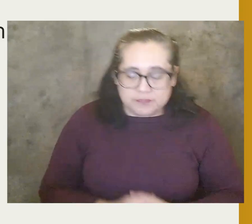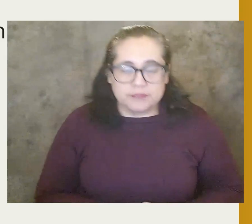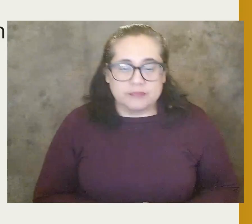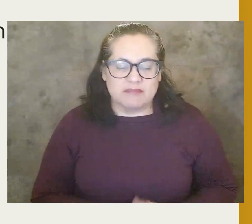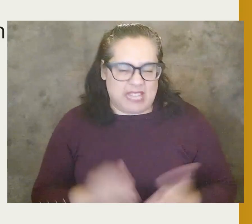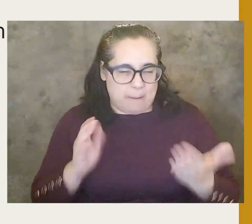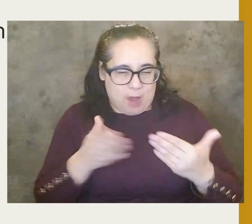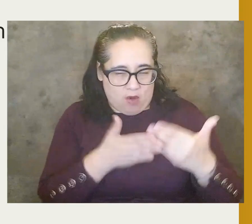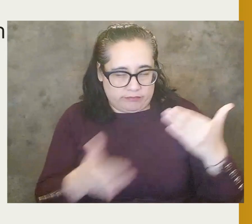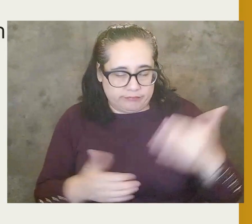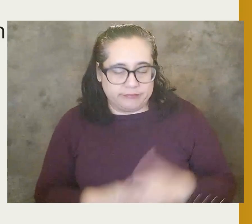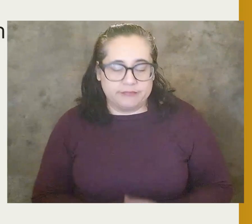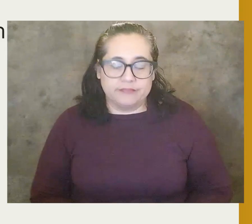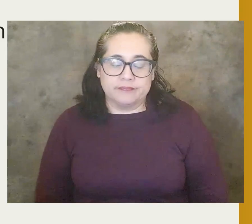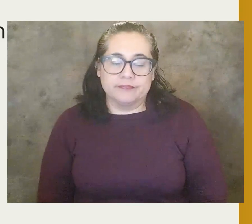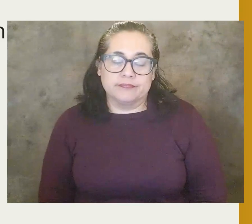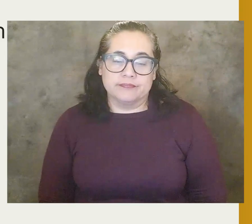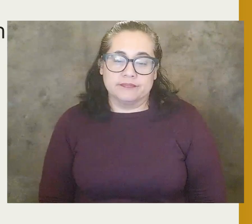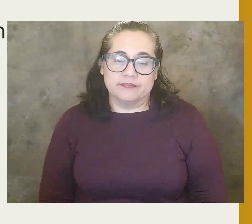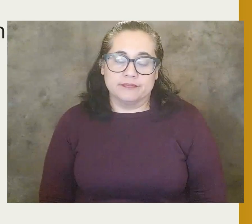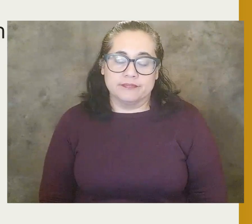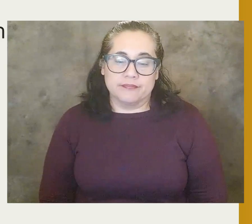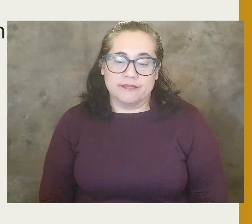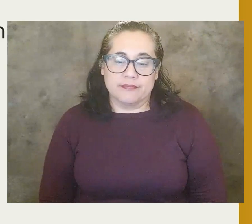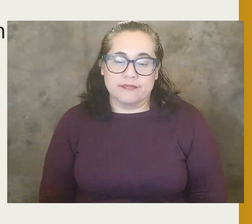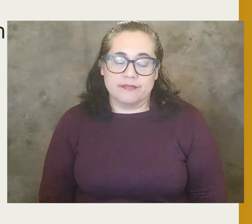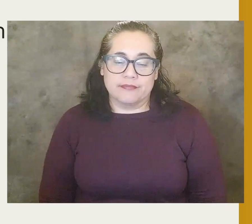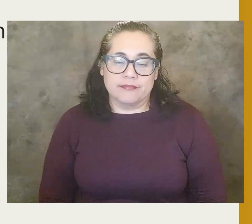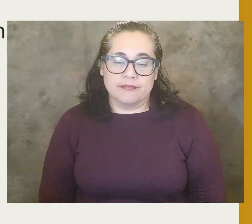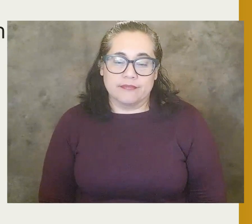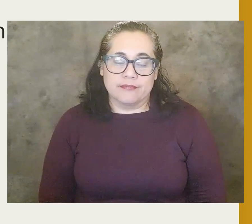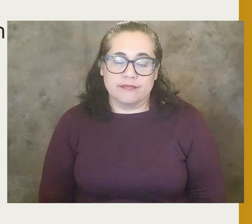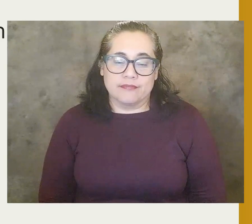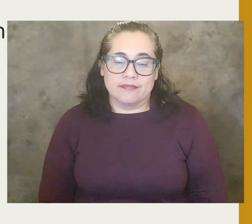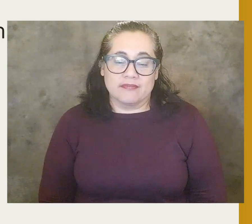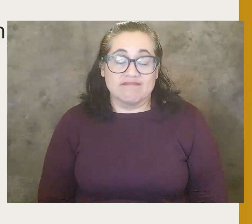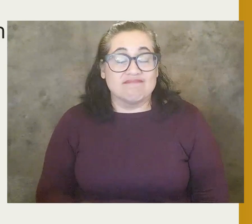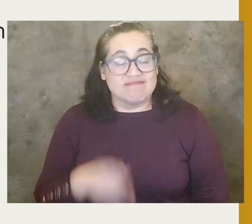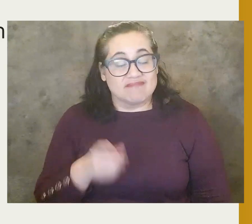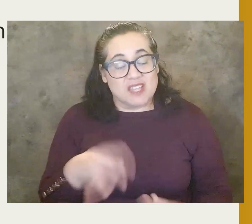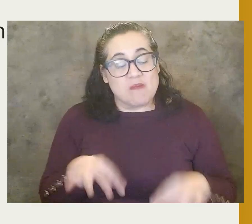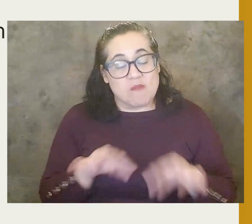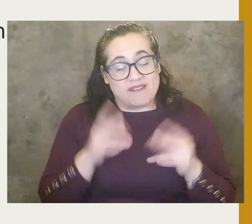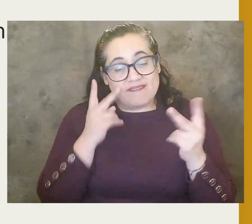Compare the following it is important to visit your mother.